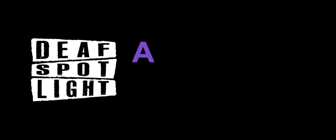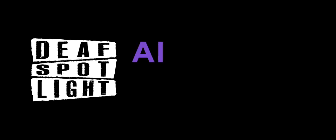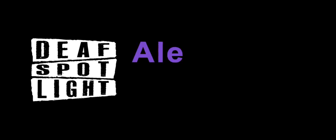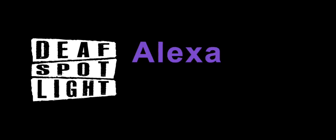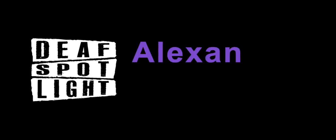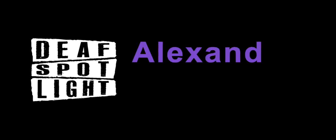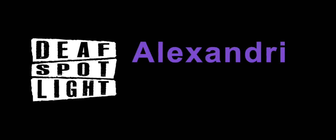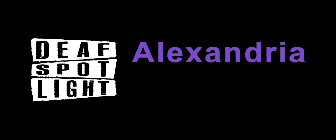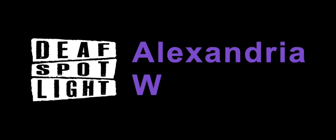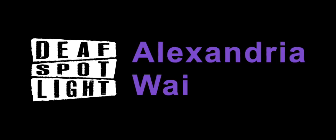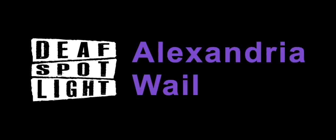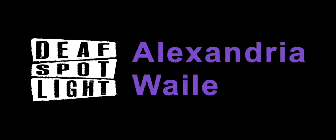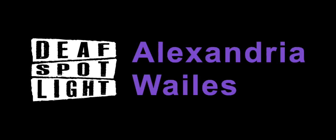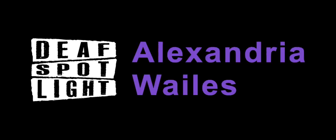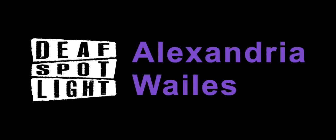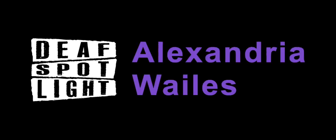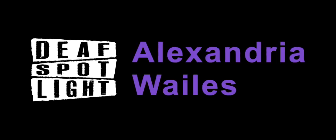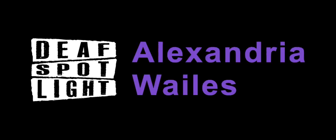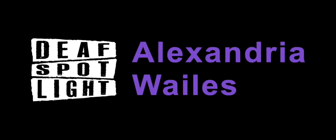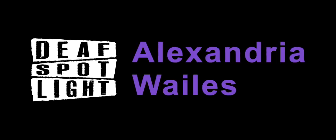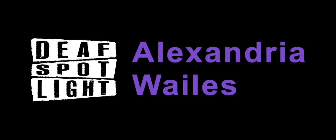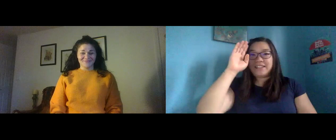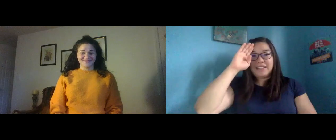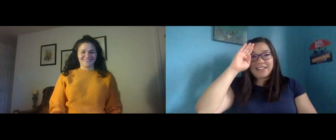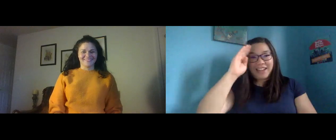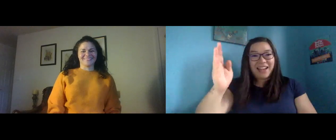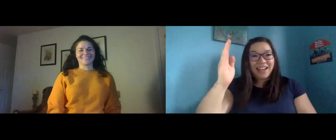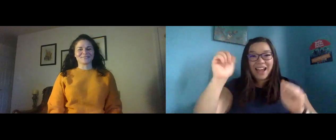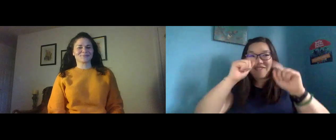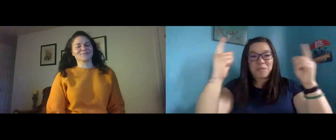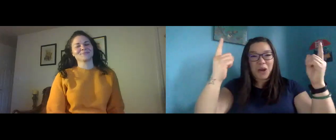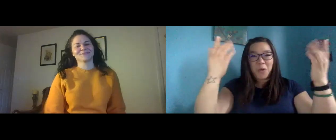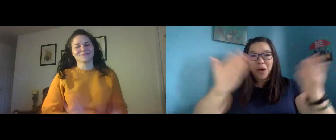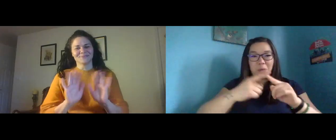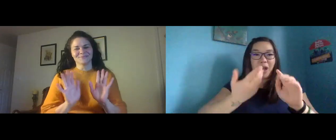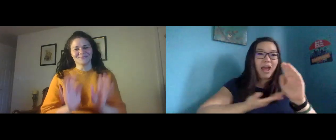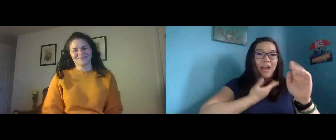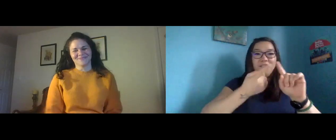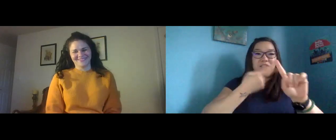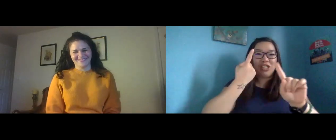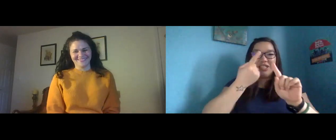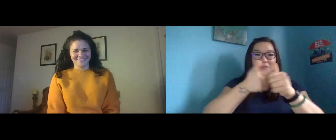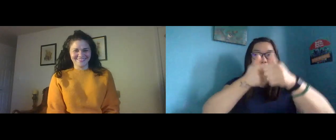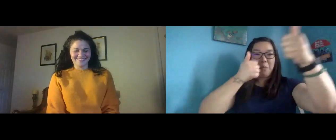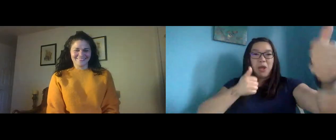The word is backspaced, and a name is typed in purple text: Alexandria Wailes.] Patty: Hi everyone!